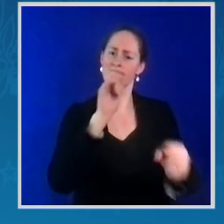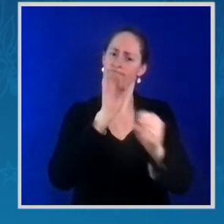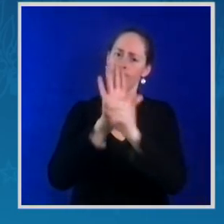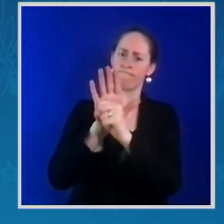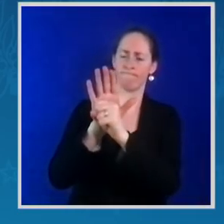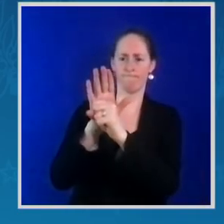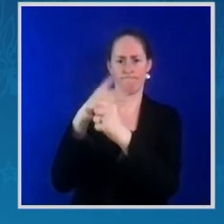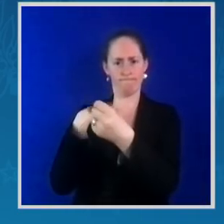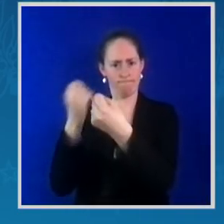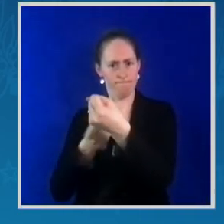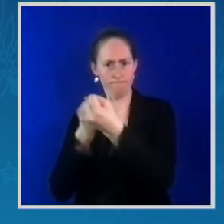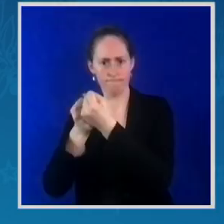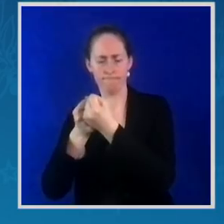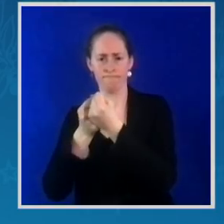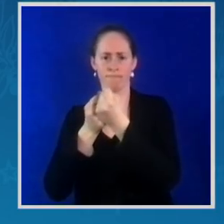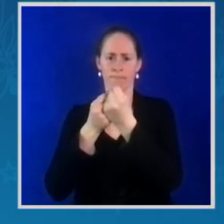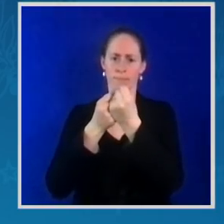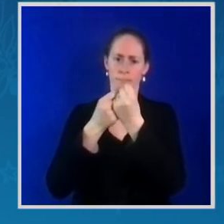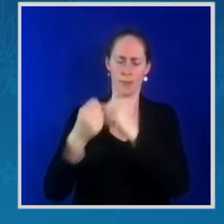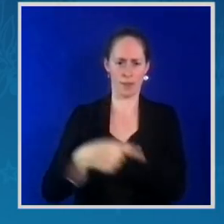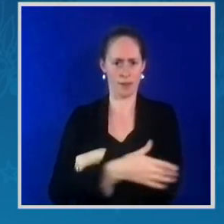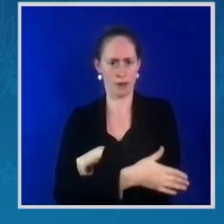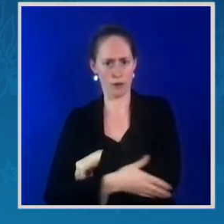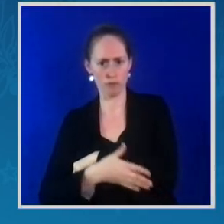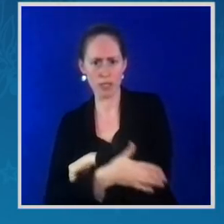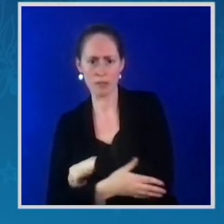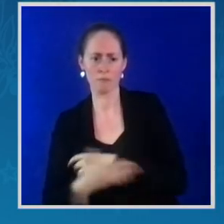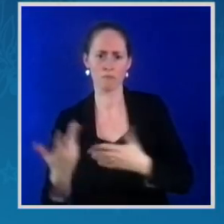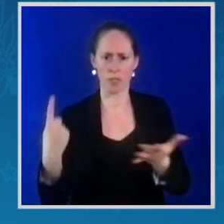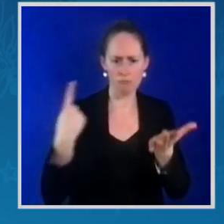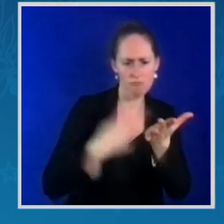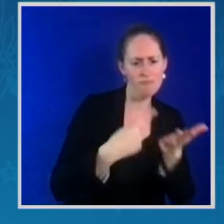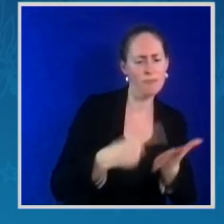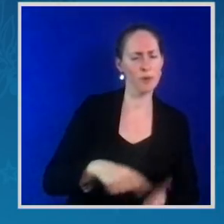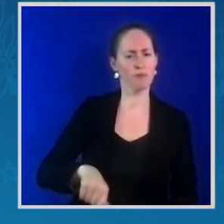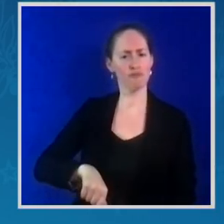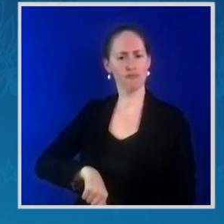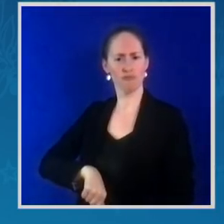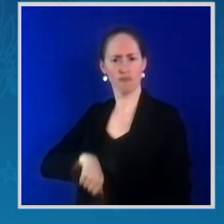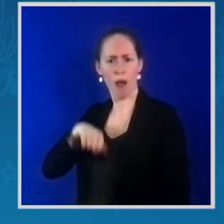when we talk about pride, when we talk about the ideals, most of which we have yet to achieve but fight for,